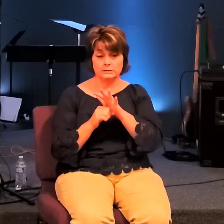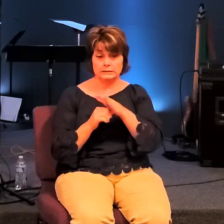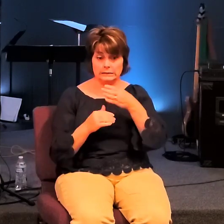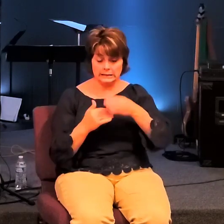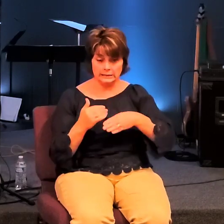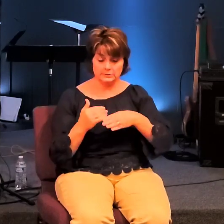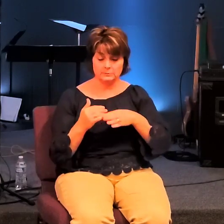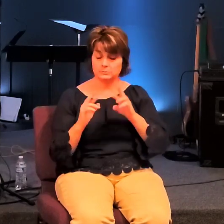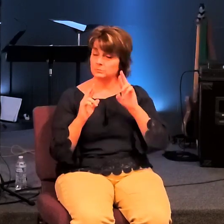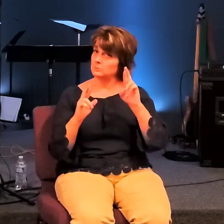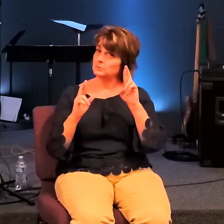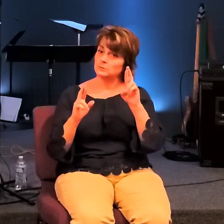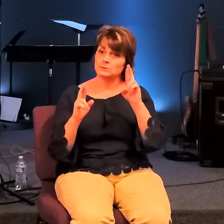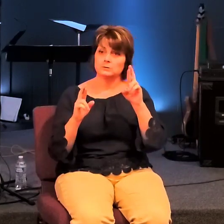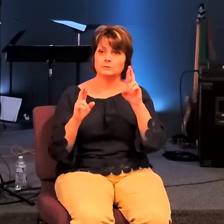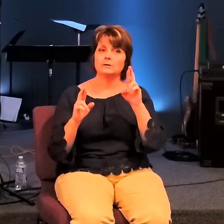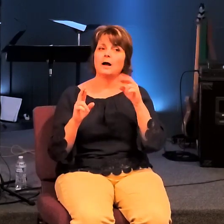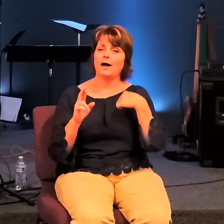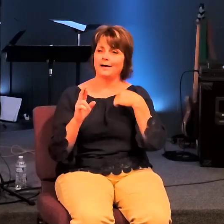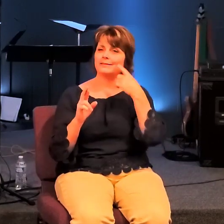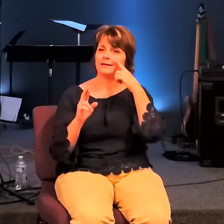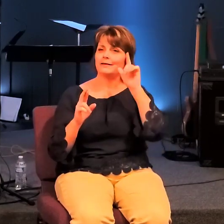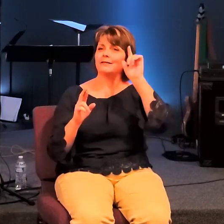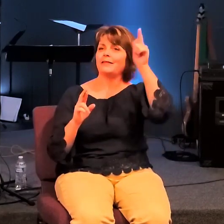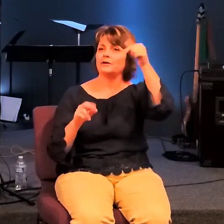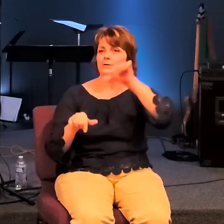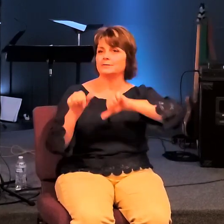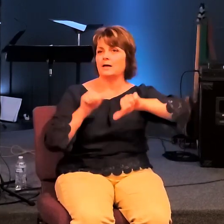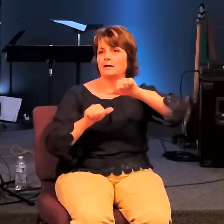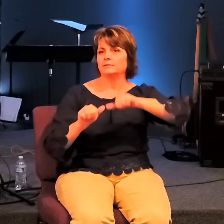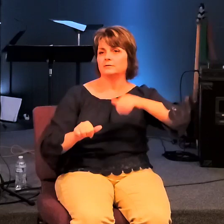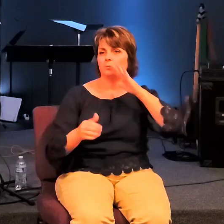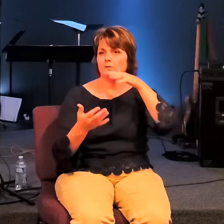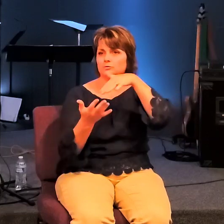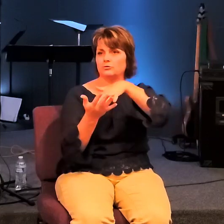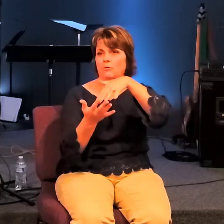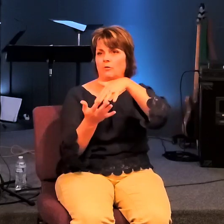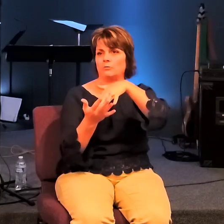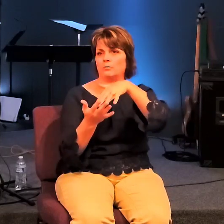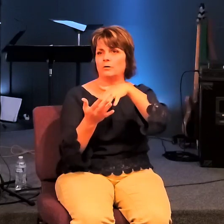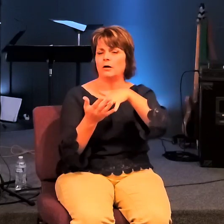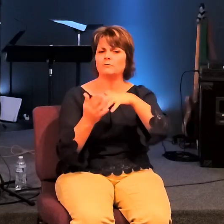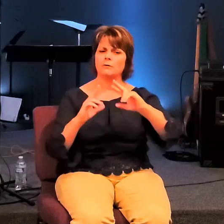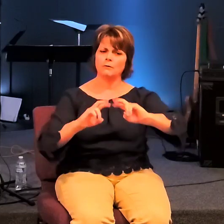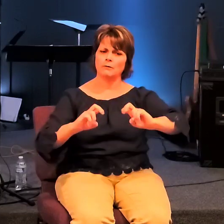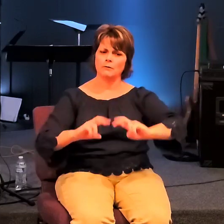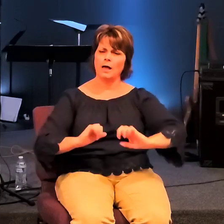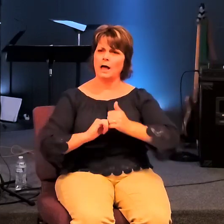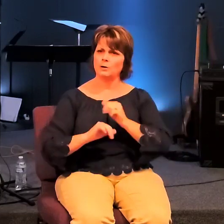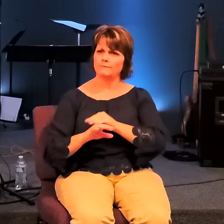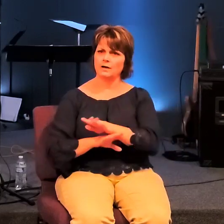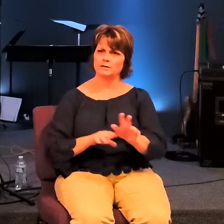they'll talk about what happened to people in the course of being alone being isolated